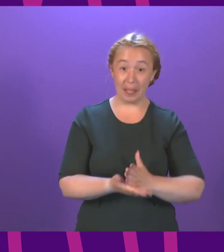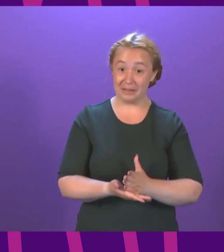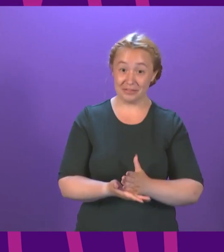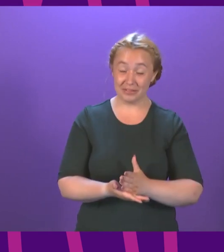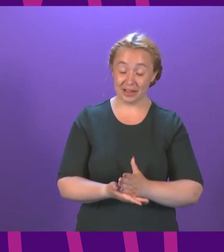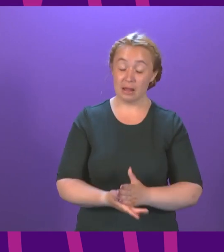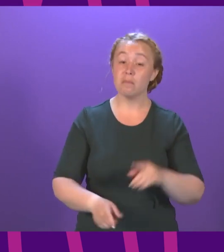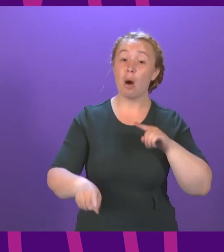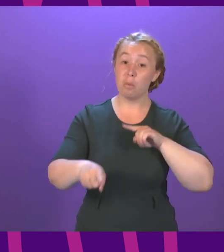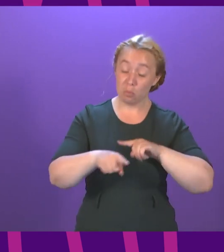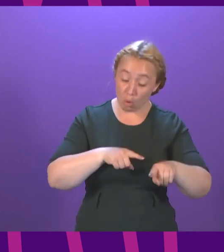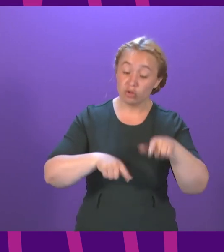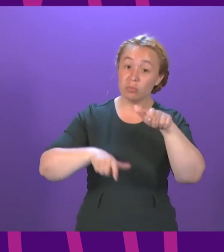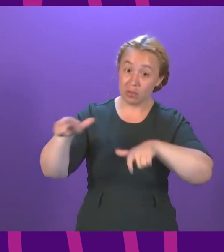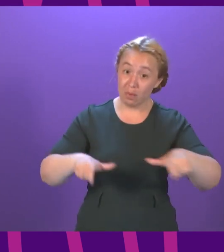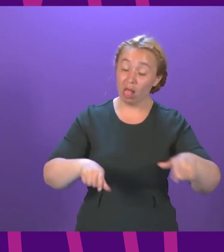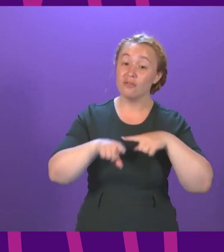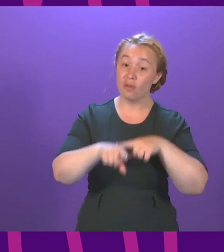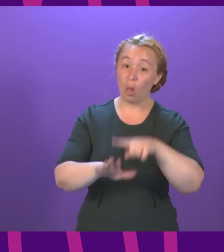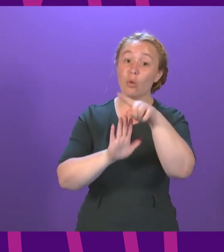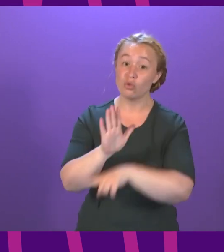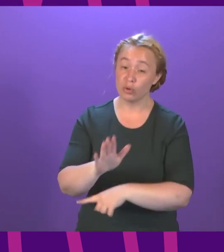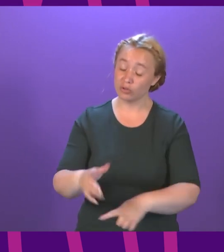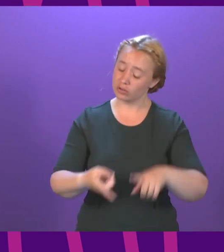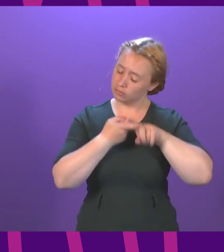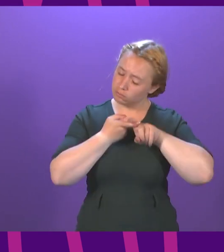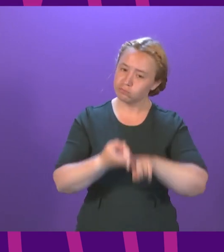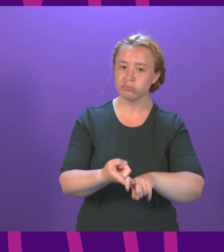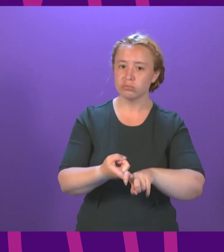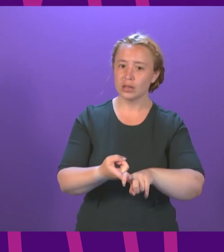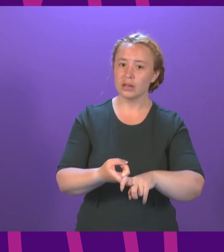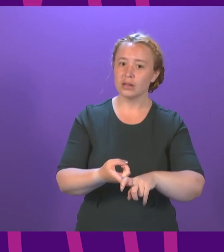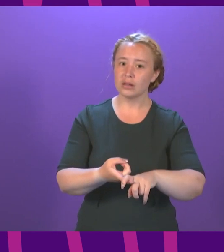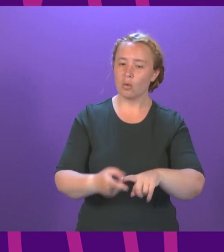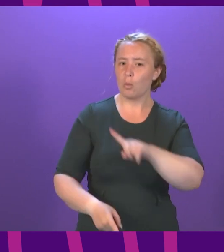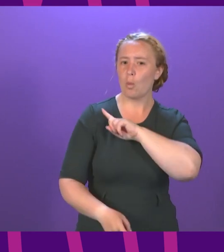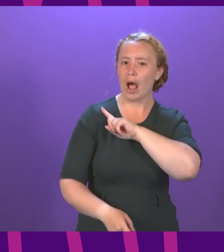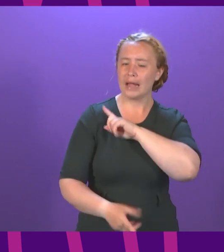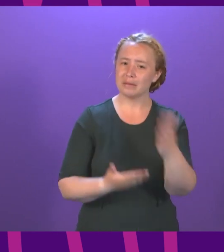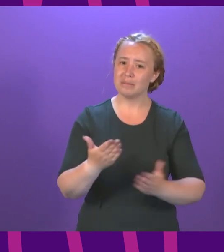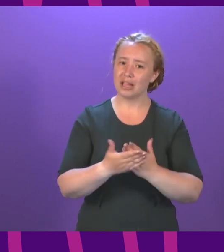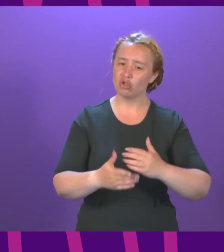everyone—followed the restrictions assiduously, putting the good of our country first.